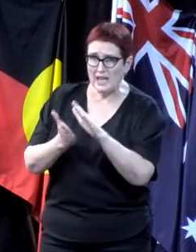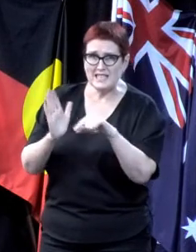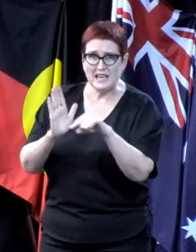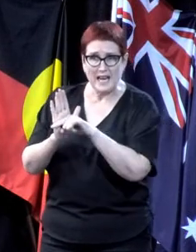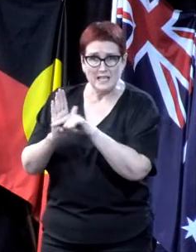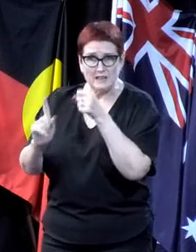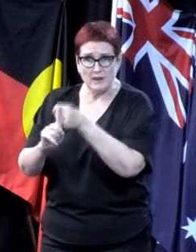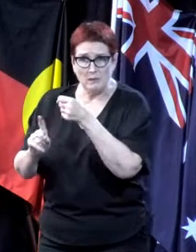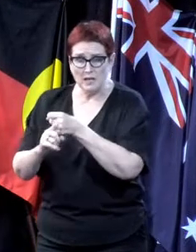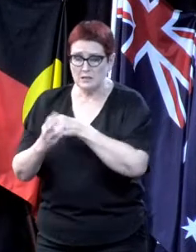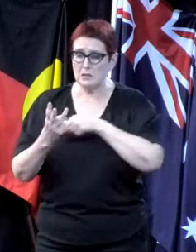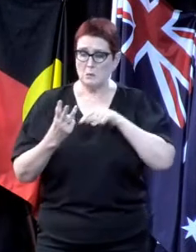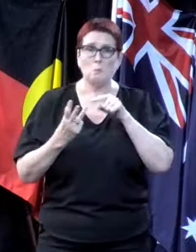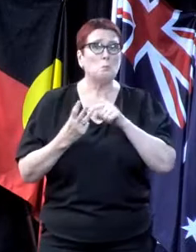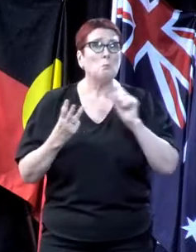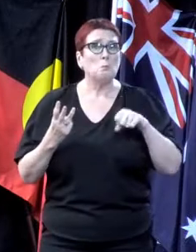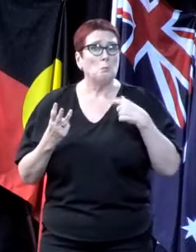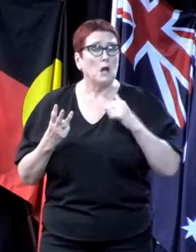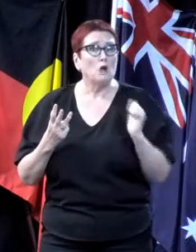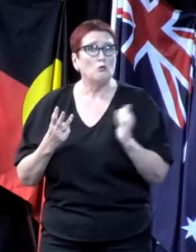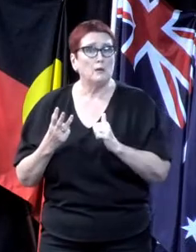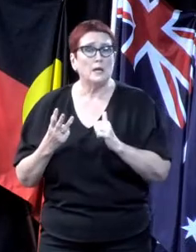we have a lot more students going out to work